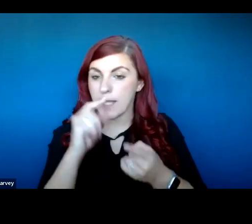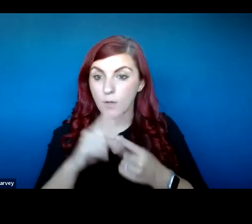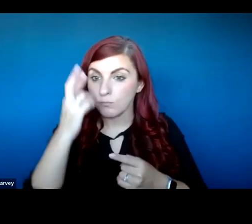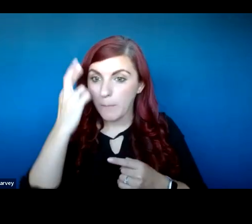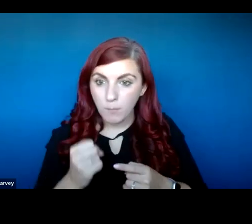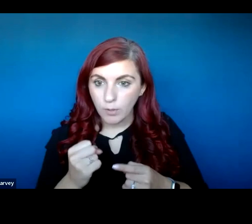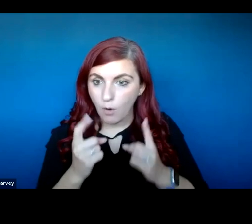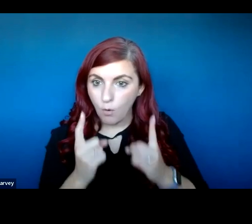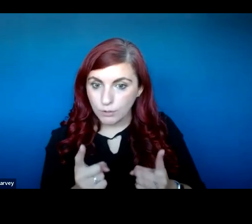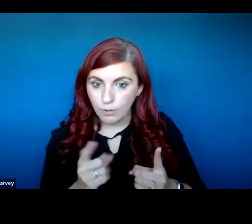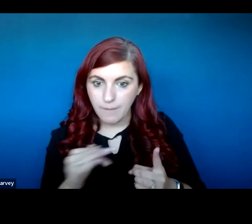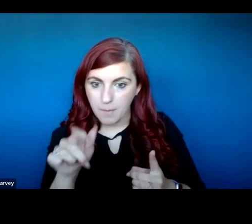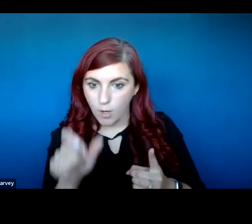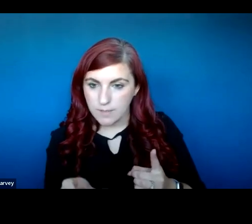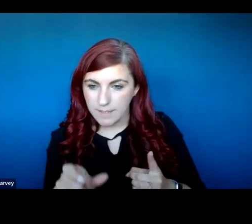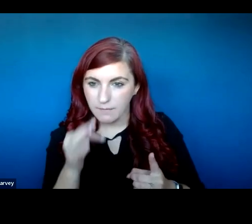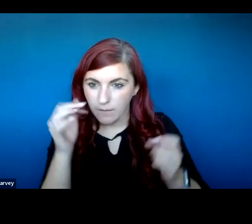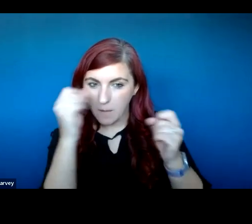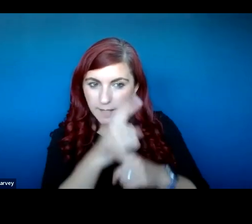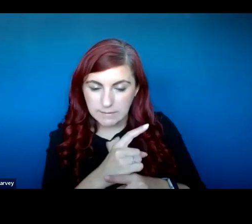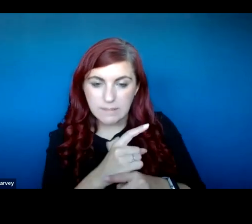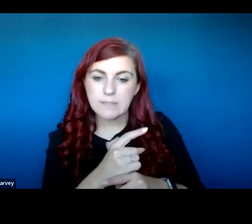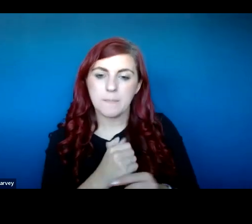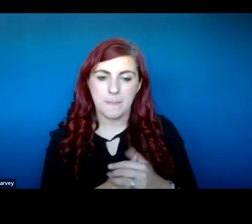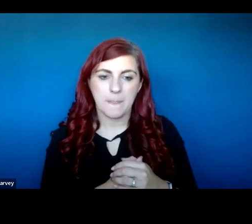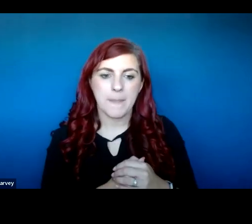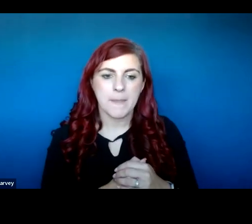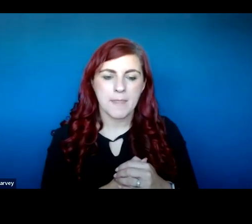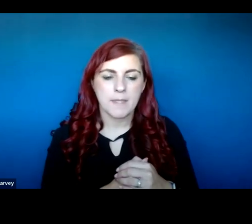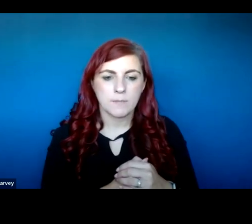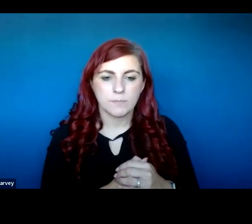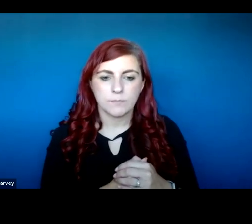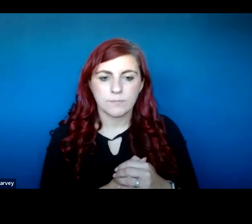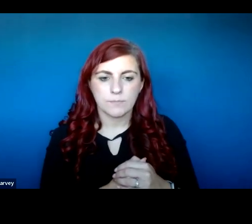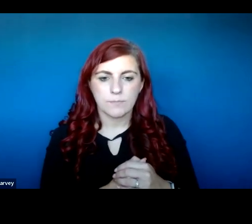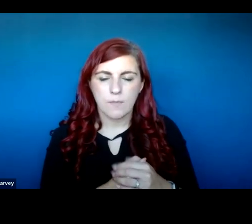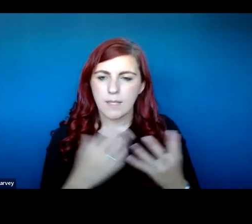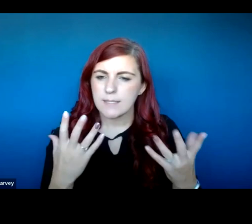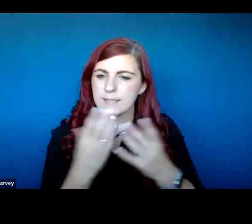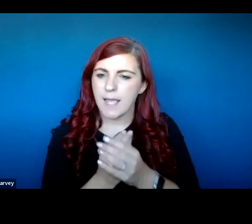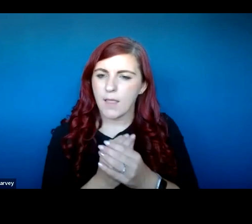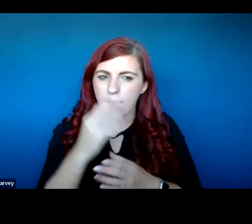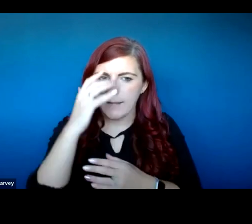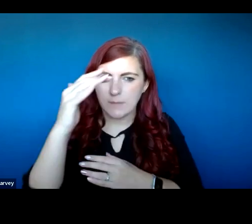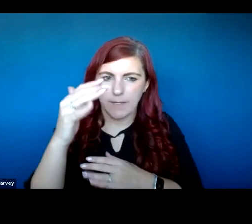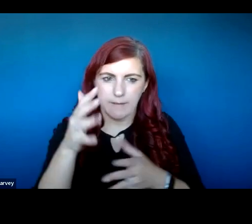And from our customers -- the Together Academy has helped us balance class